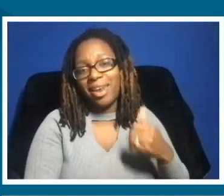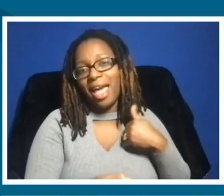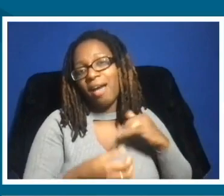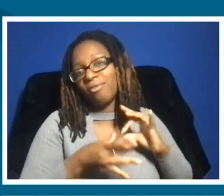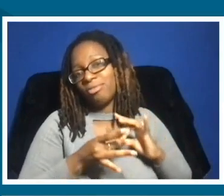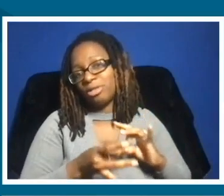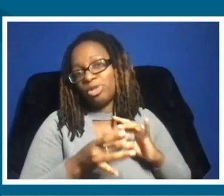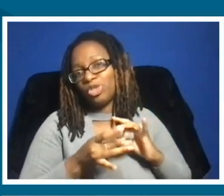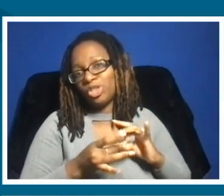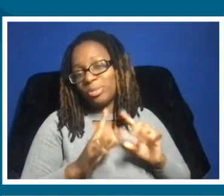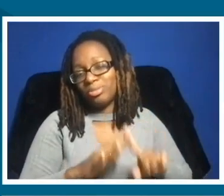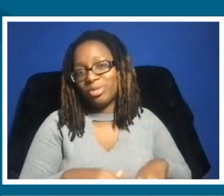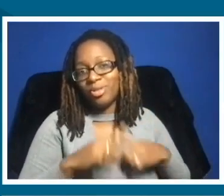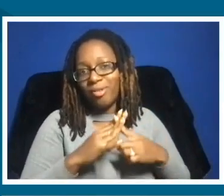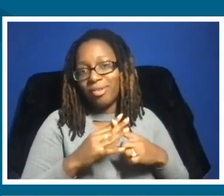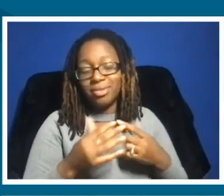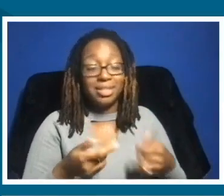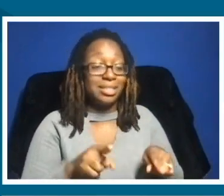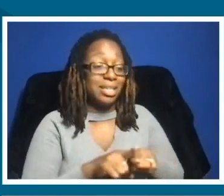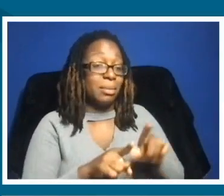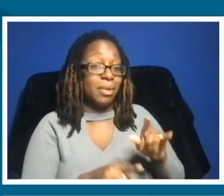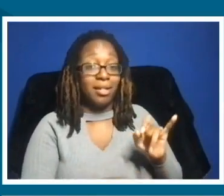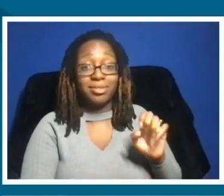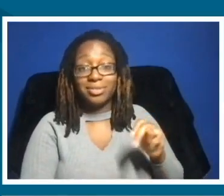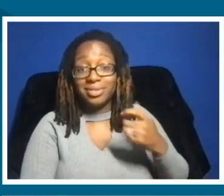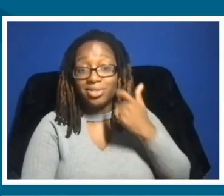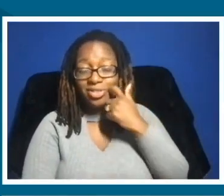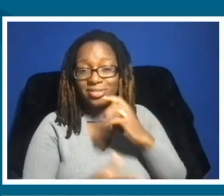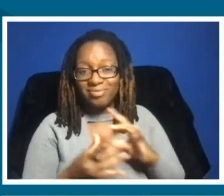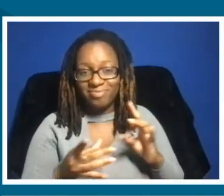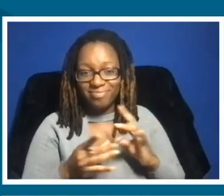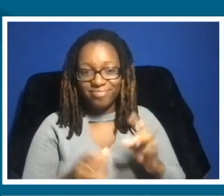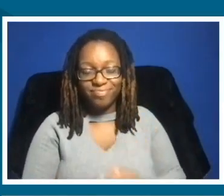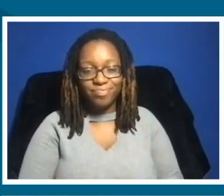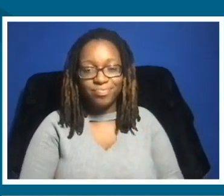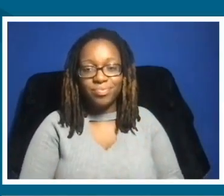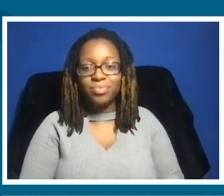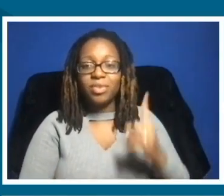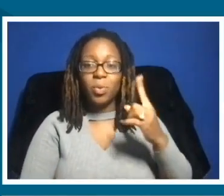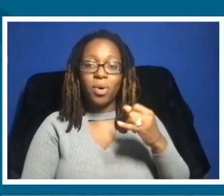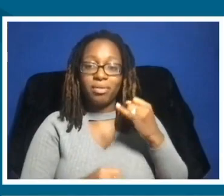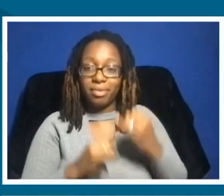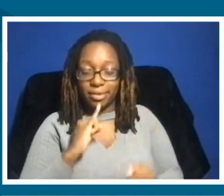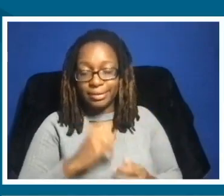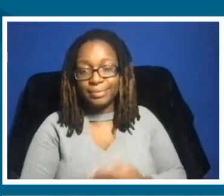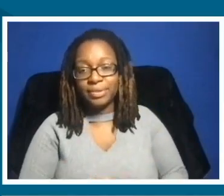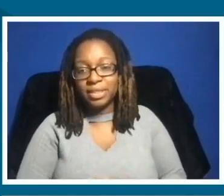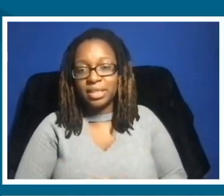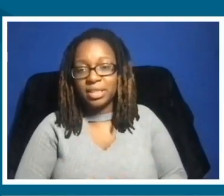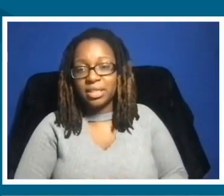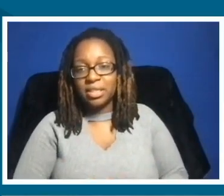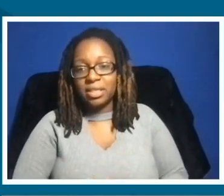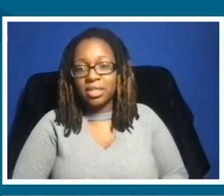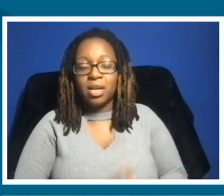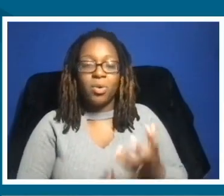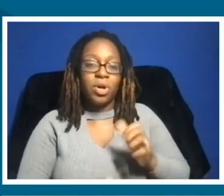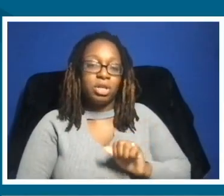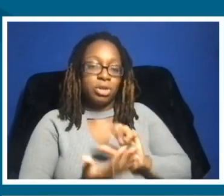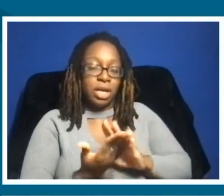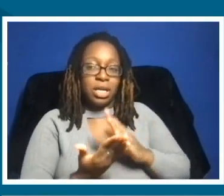like allison said and then one last thing before we go on i wanted to